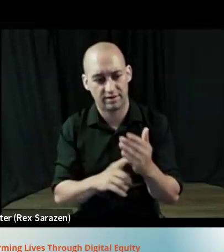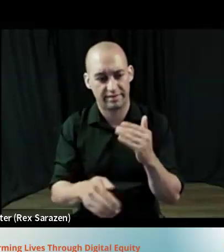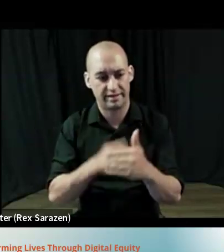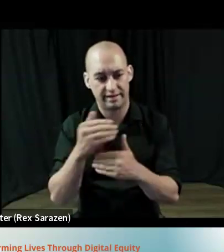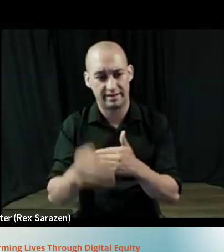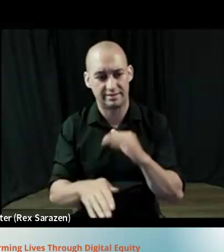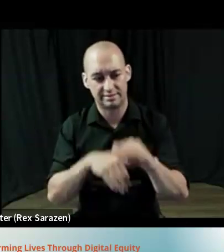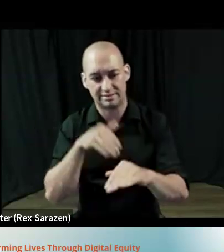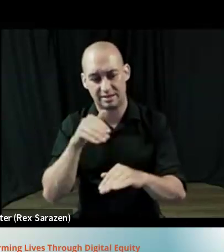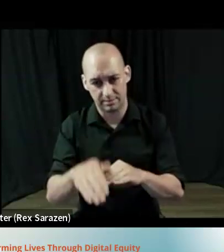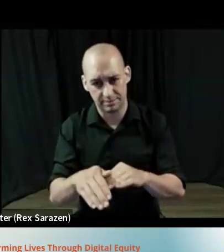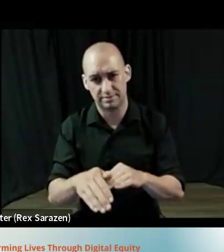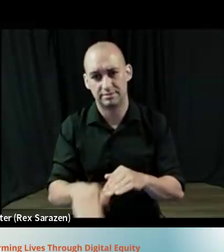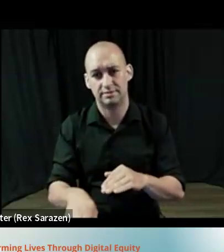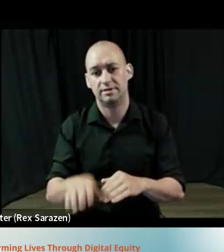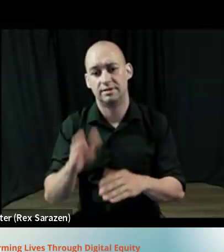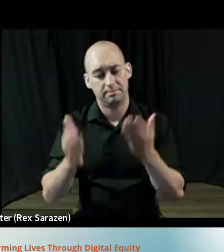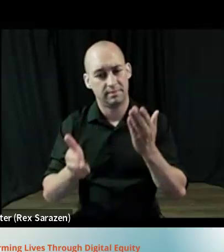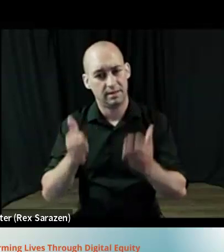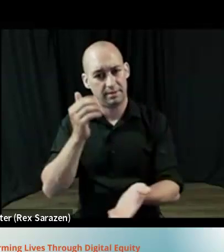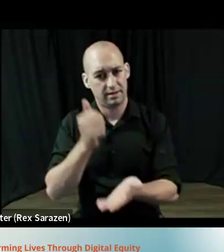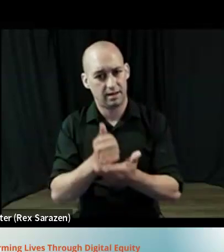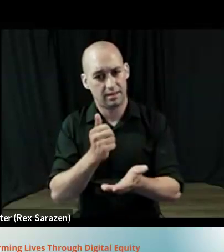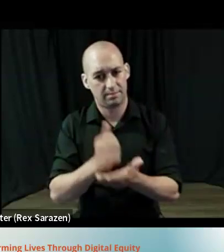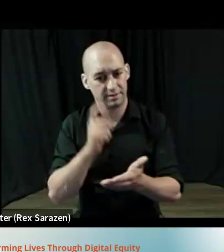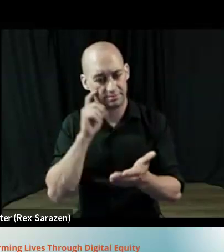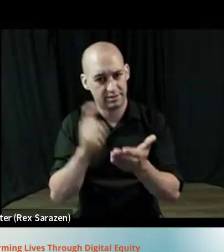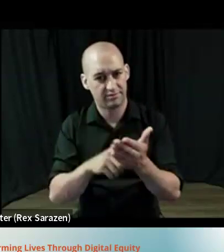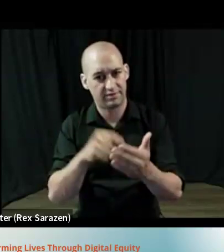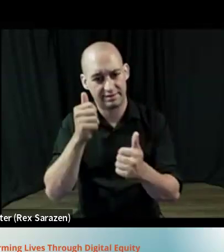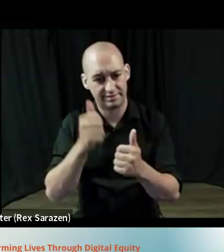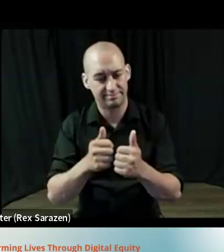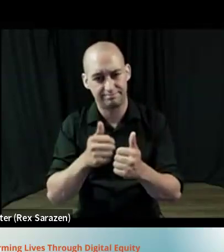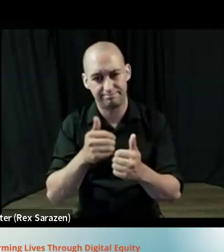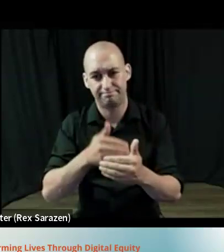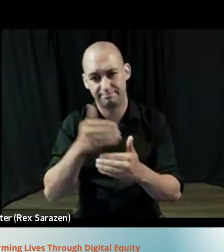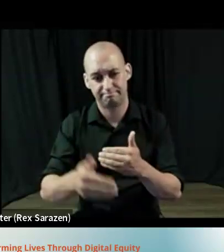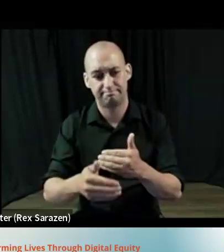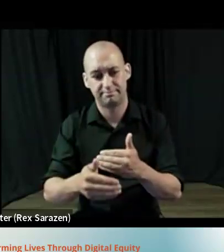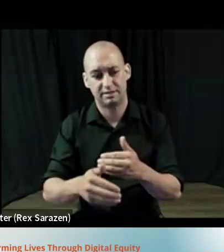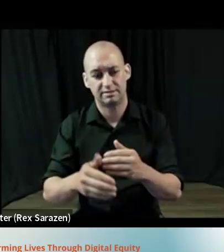might also help us identify which collaborative tools and capacity building services we need.